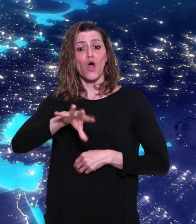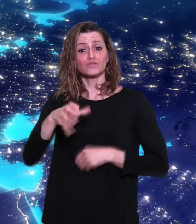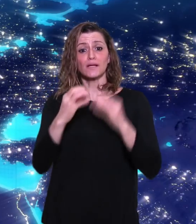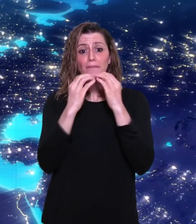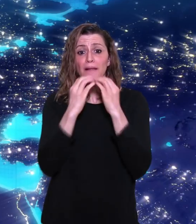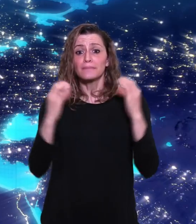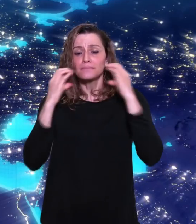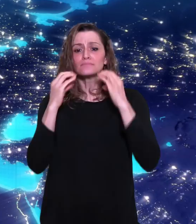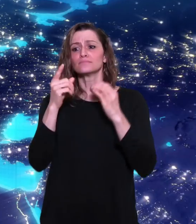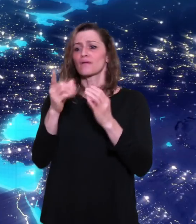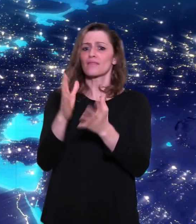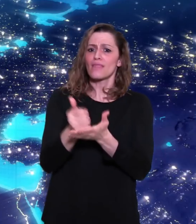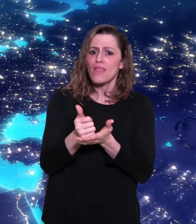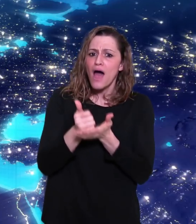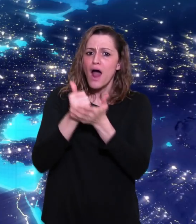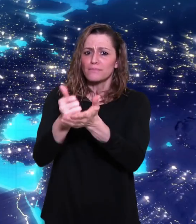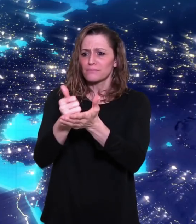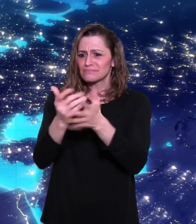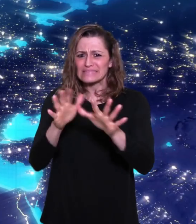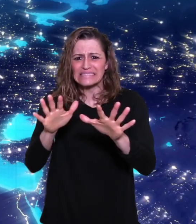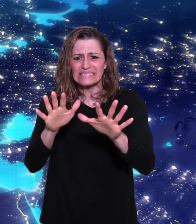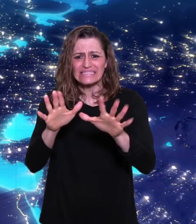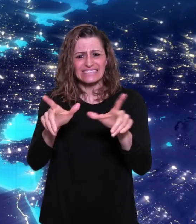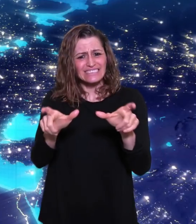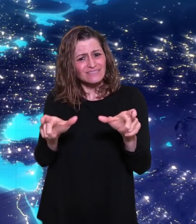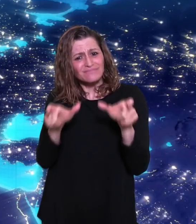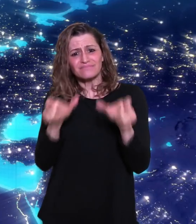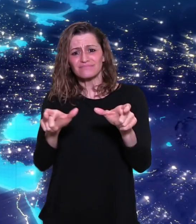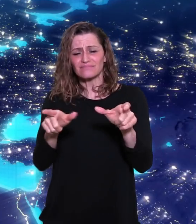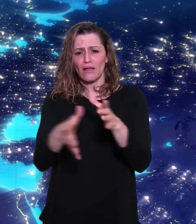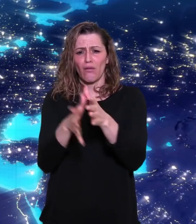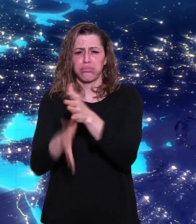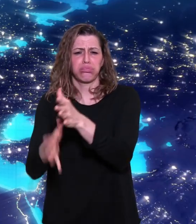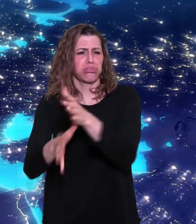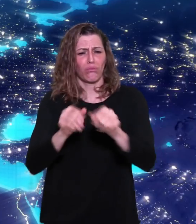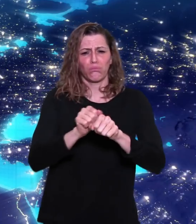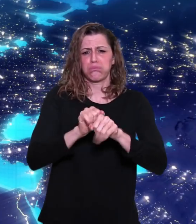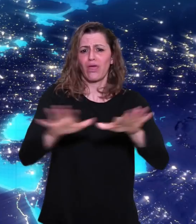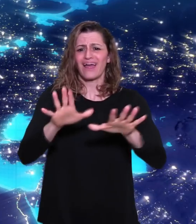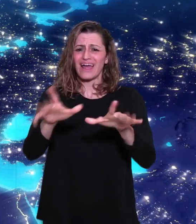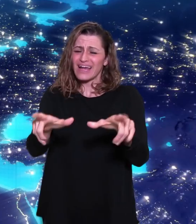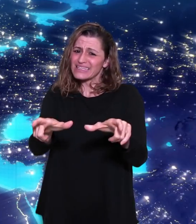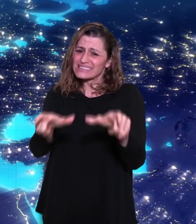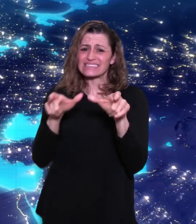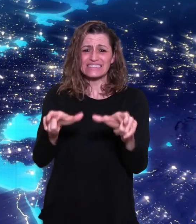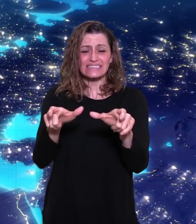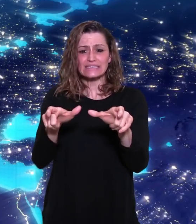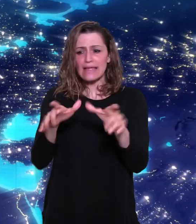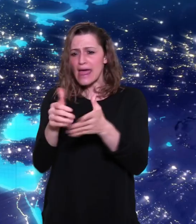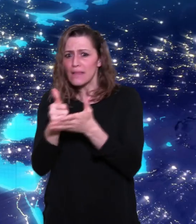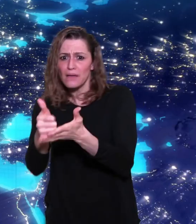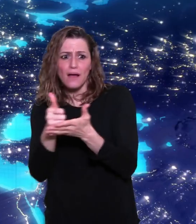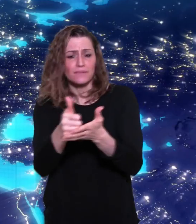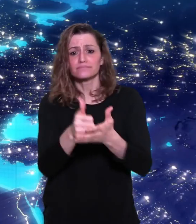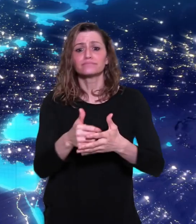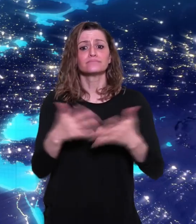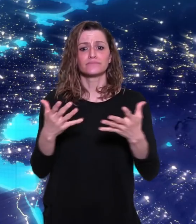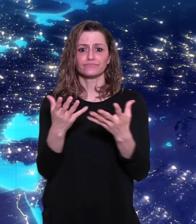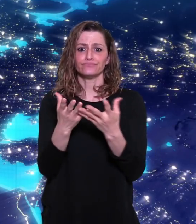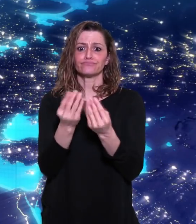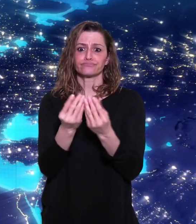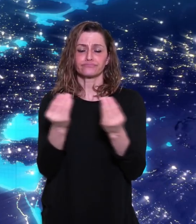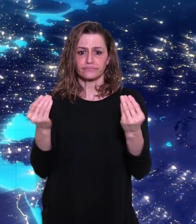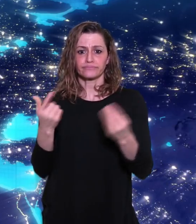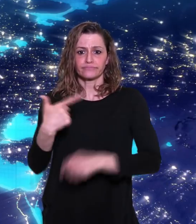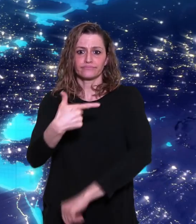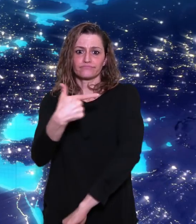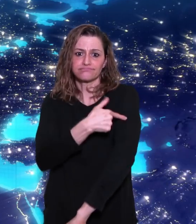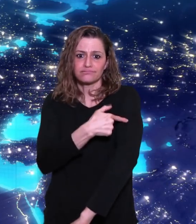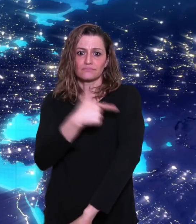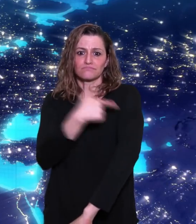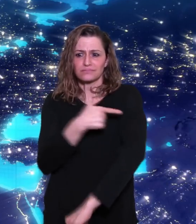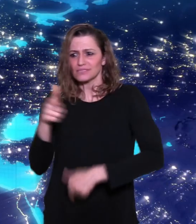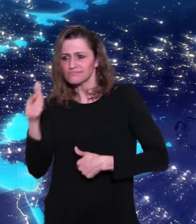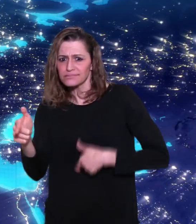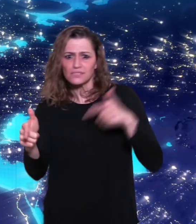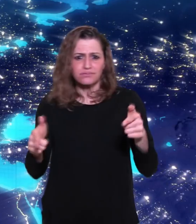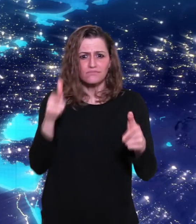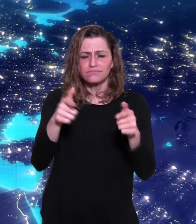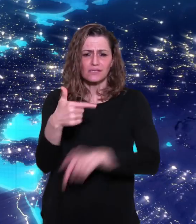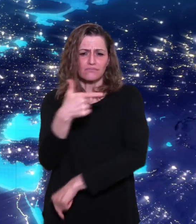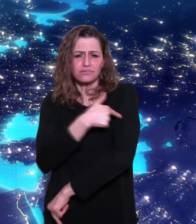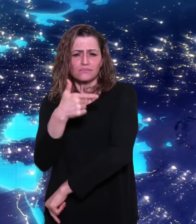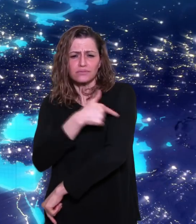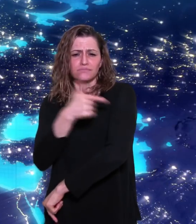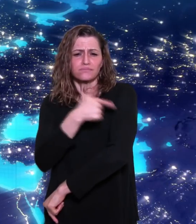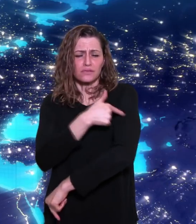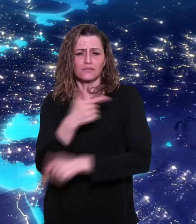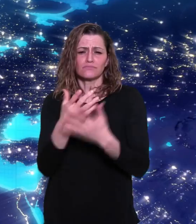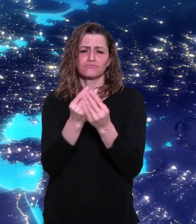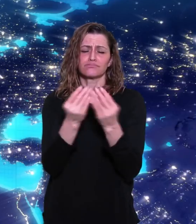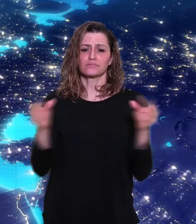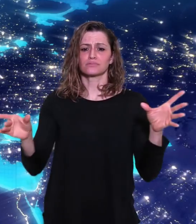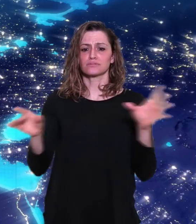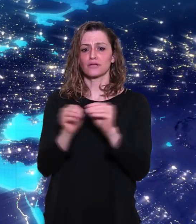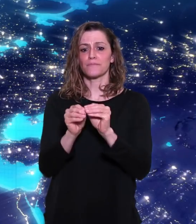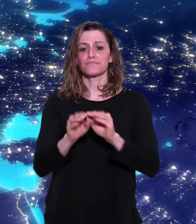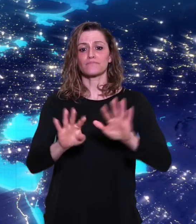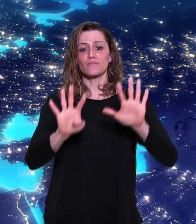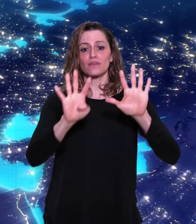rushing to come to Mozambique to help stop the spread of cholera